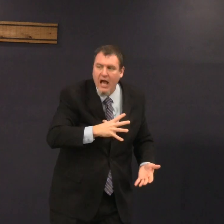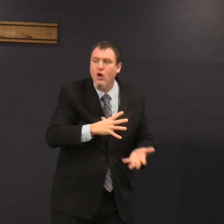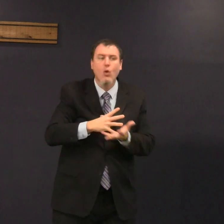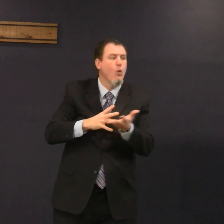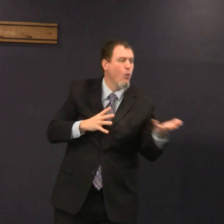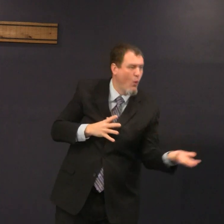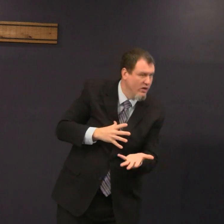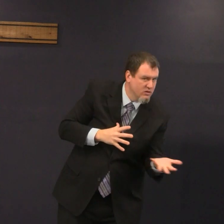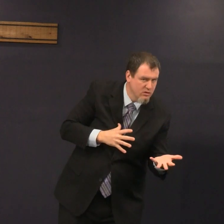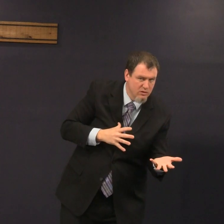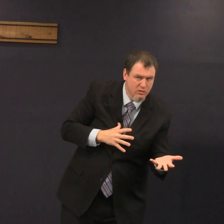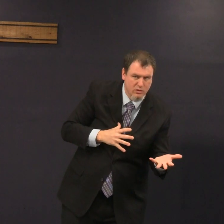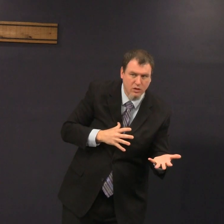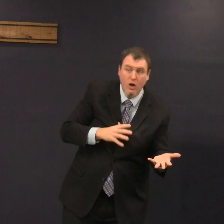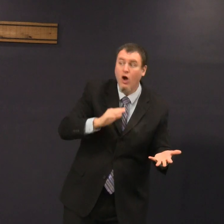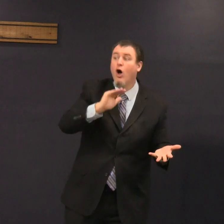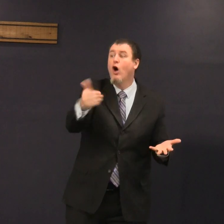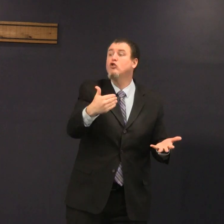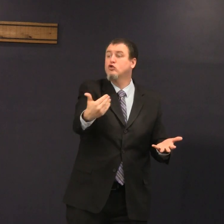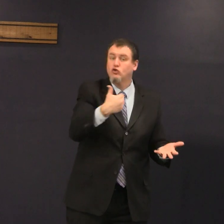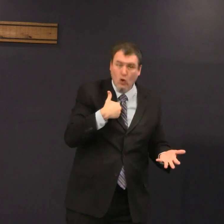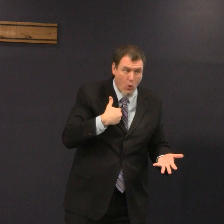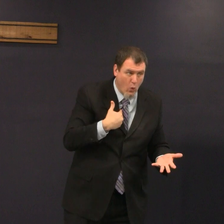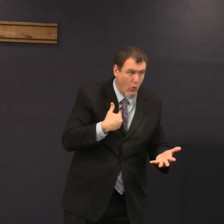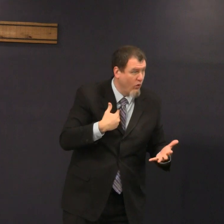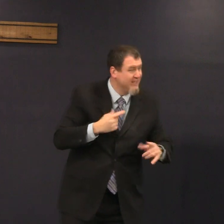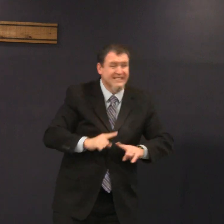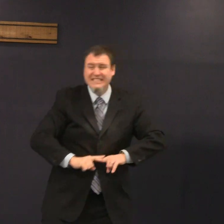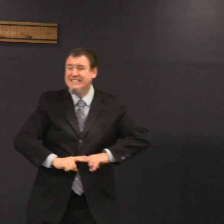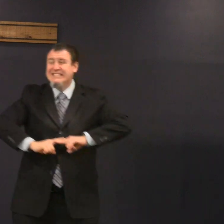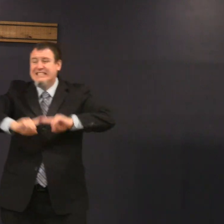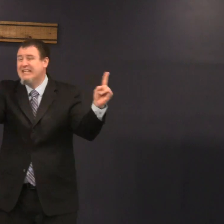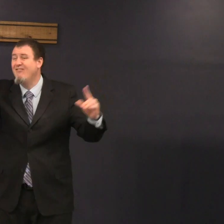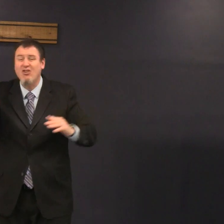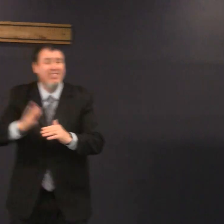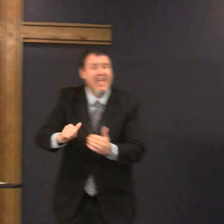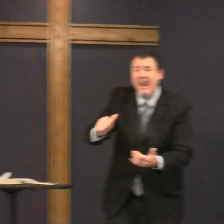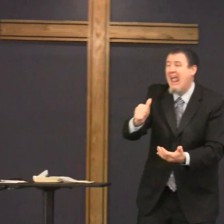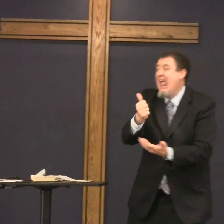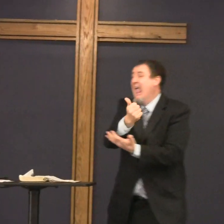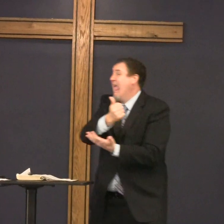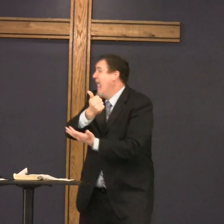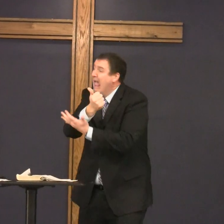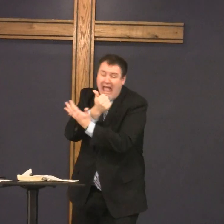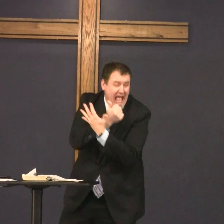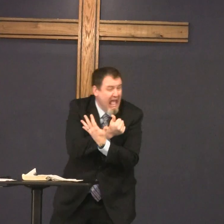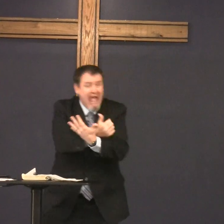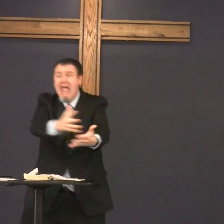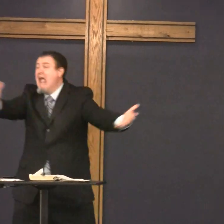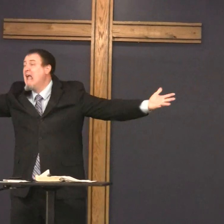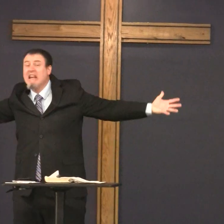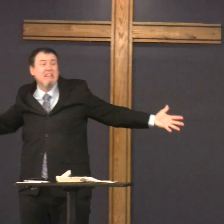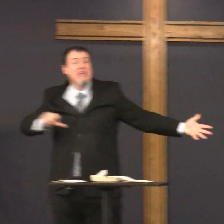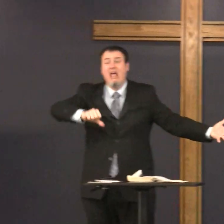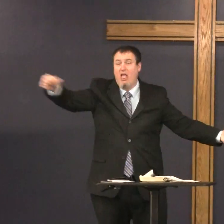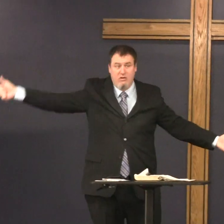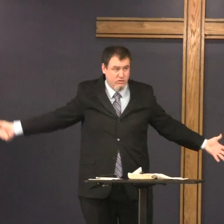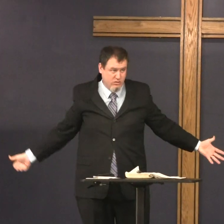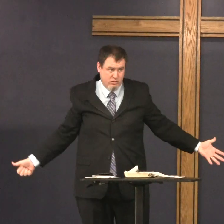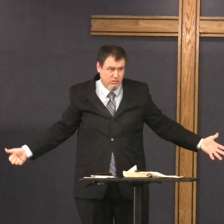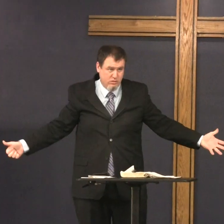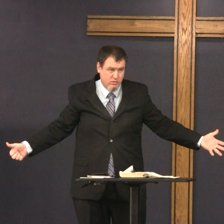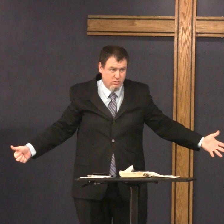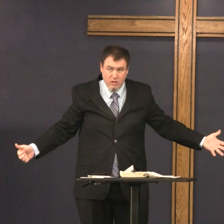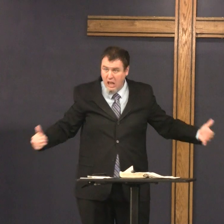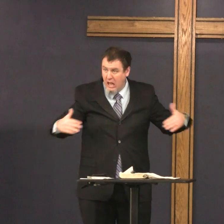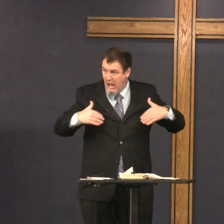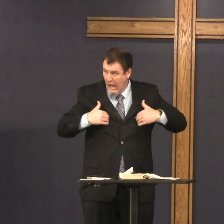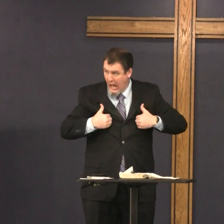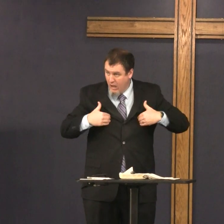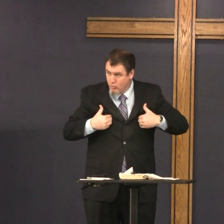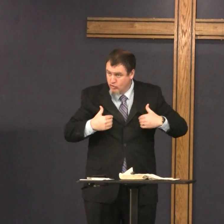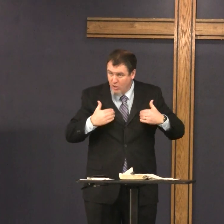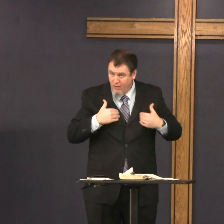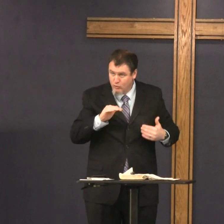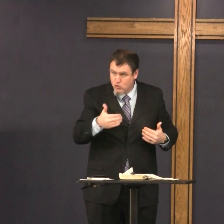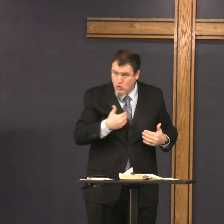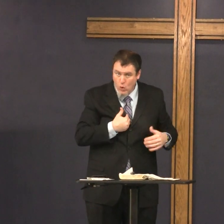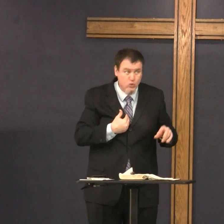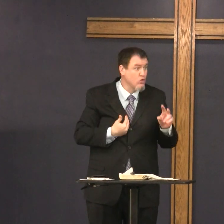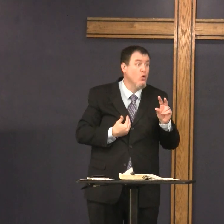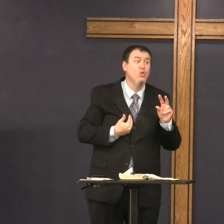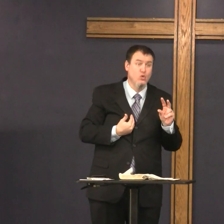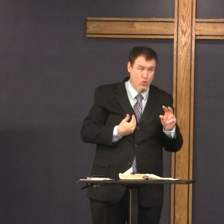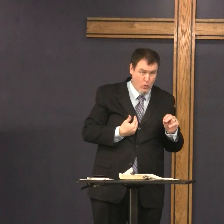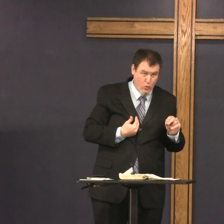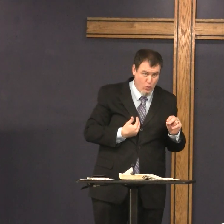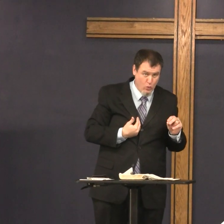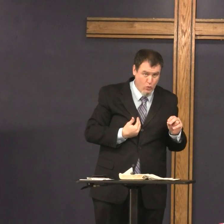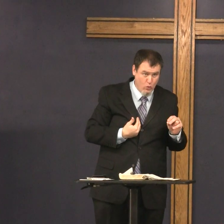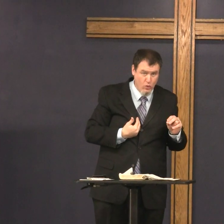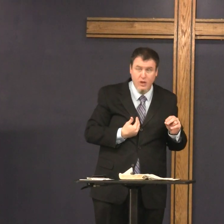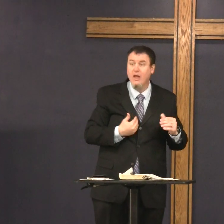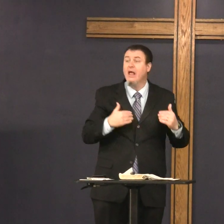gave man what a soul different than any other creature do animals have souls no